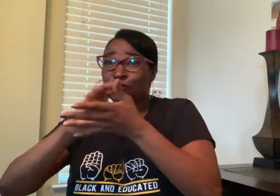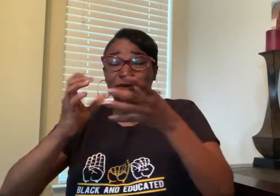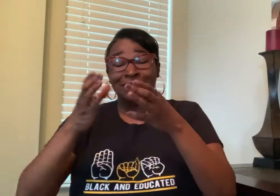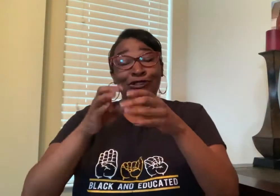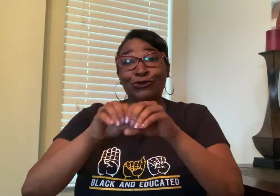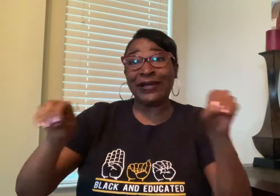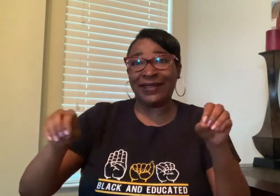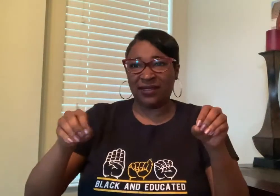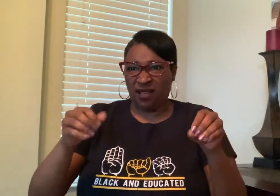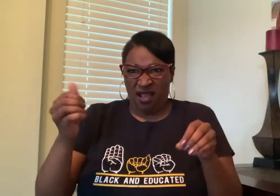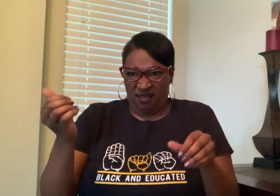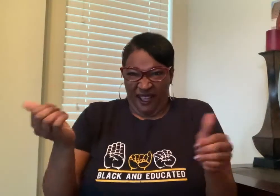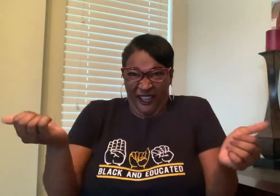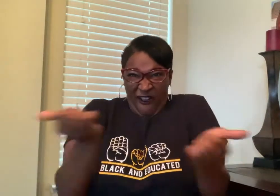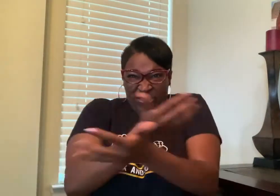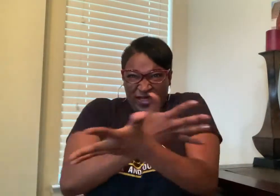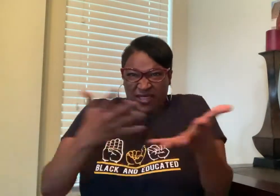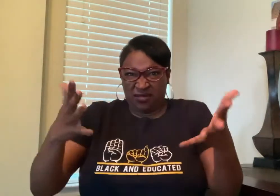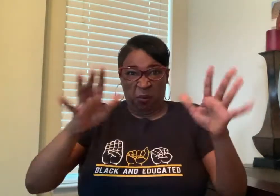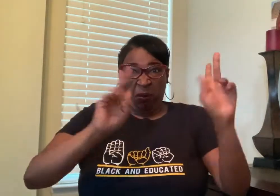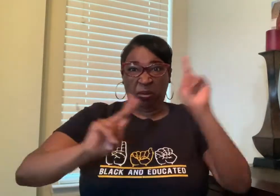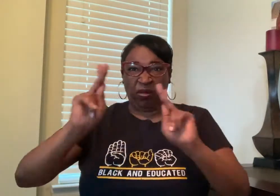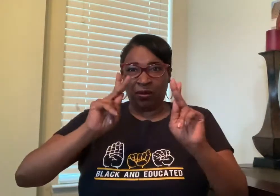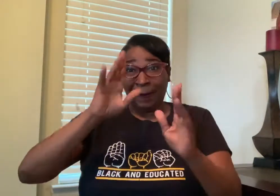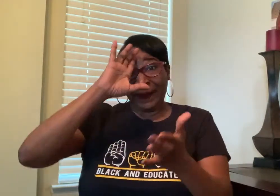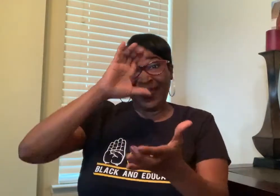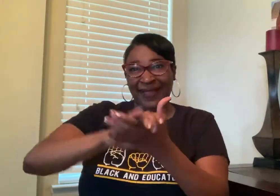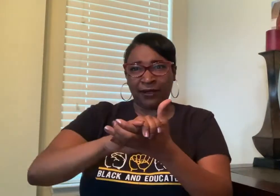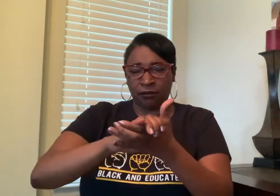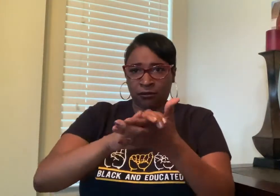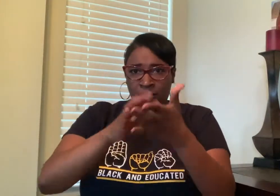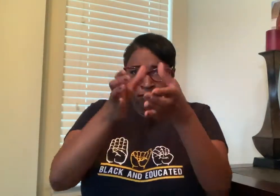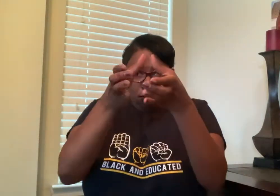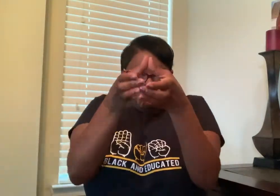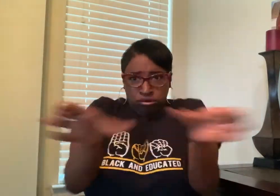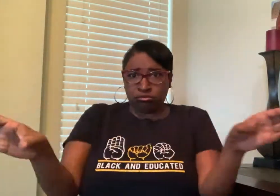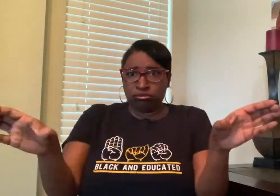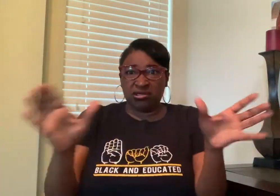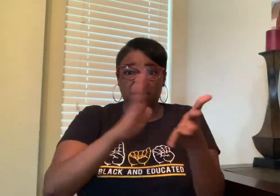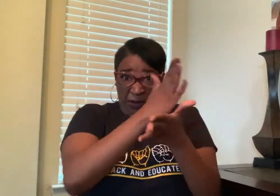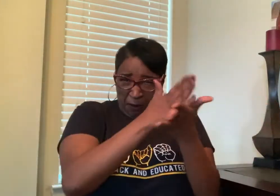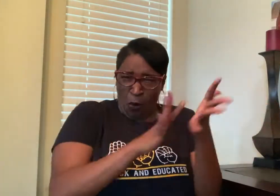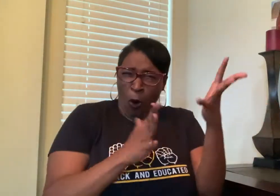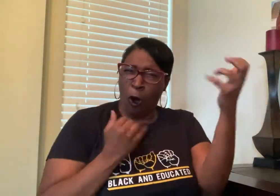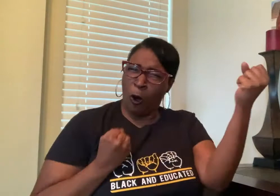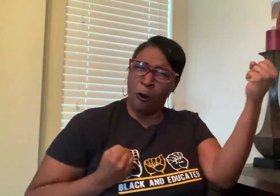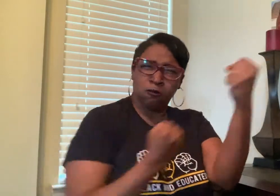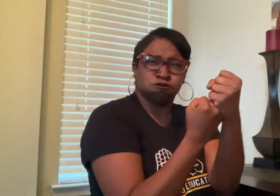those without a degree, what it boils down to is the beliefs that we hold that divide us.